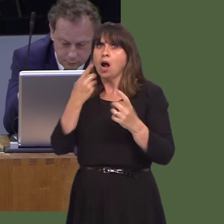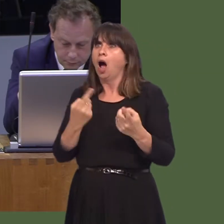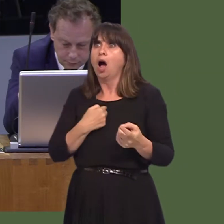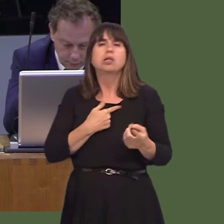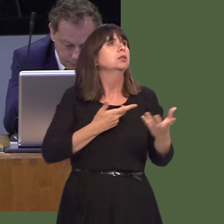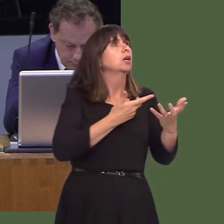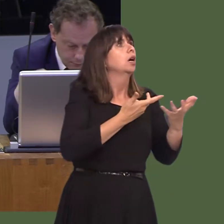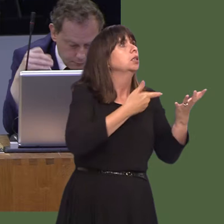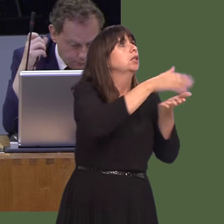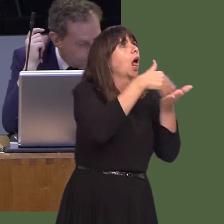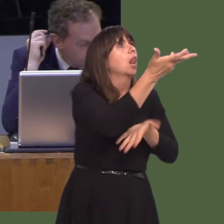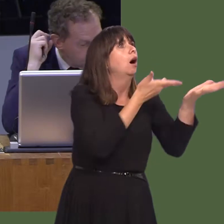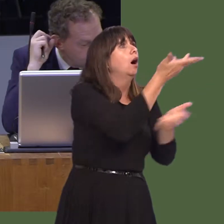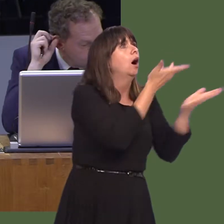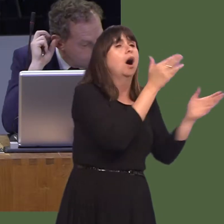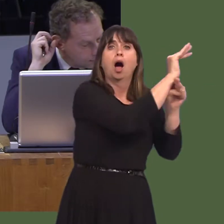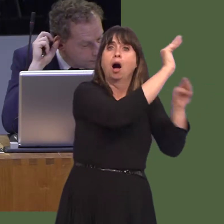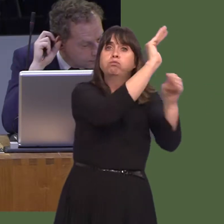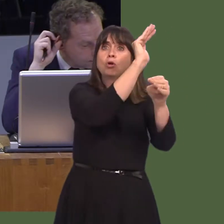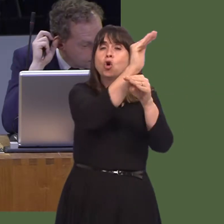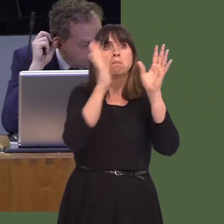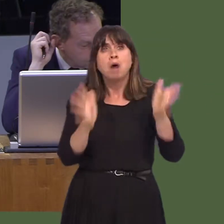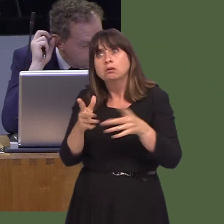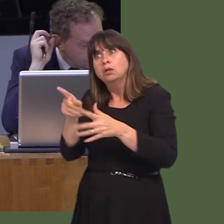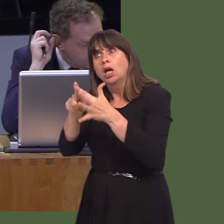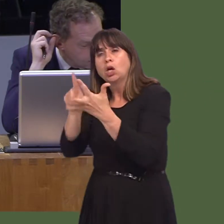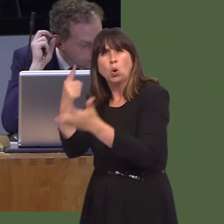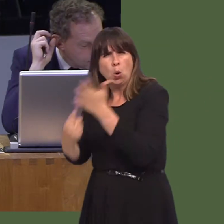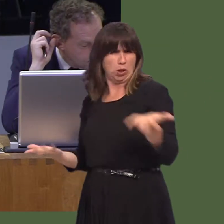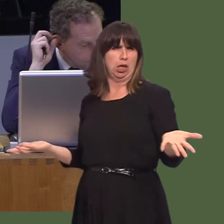our ability to negotiate trade deals outside the EU.